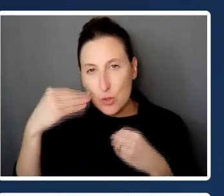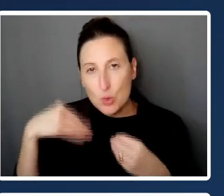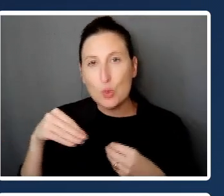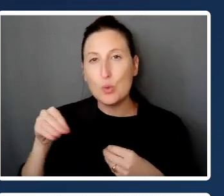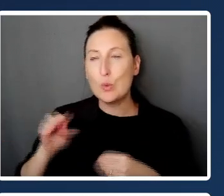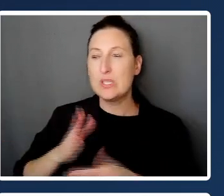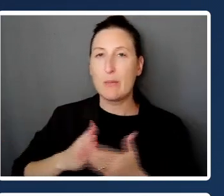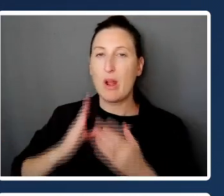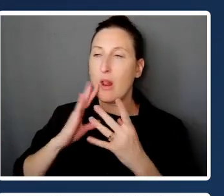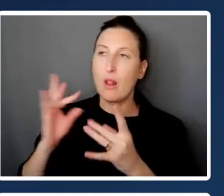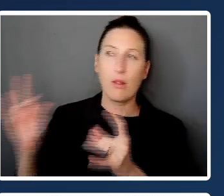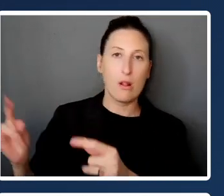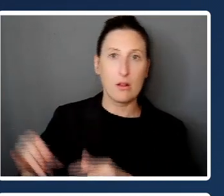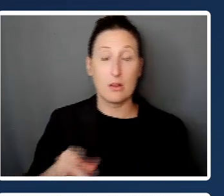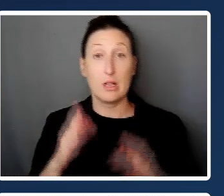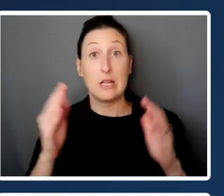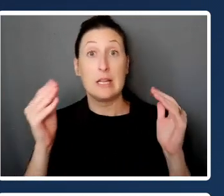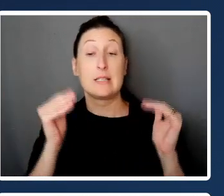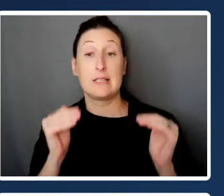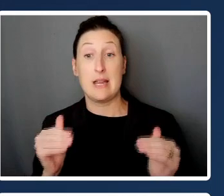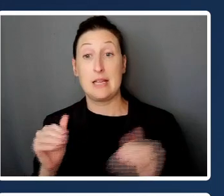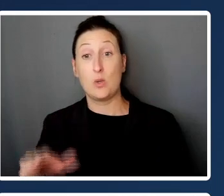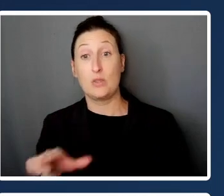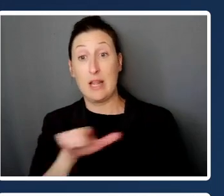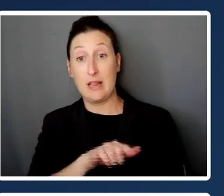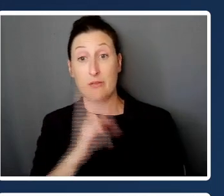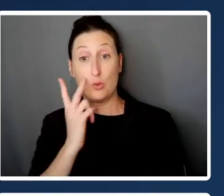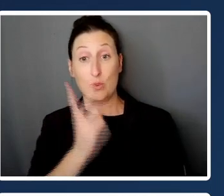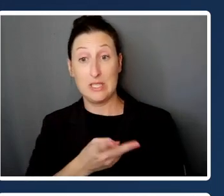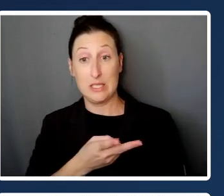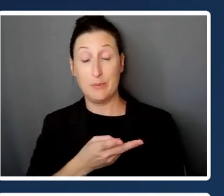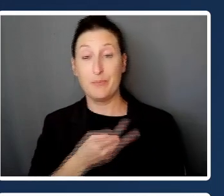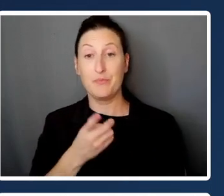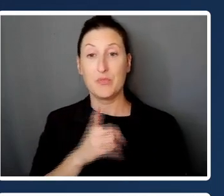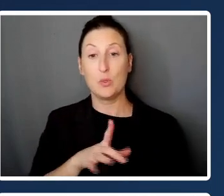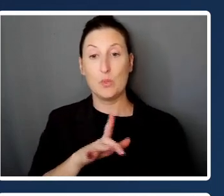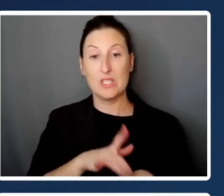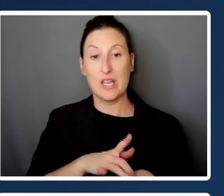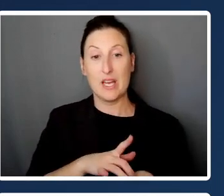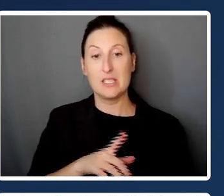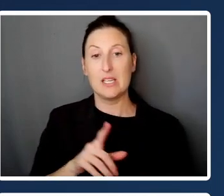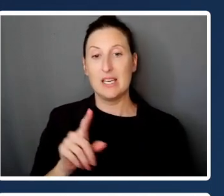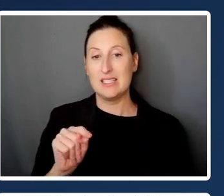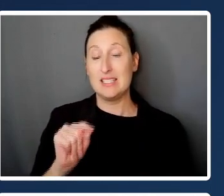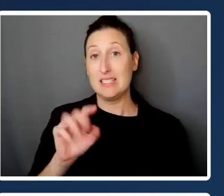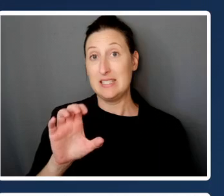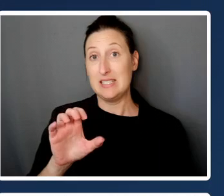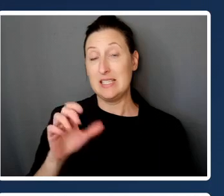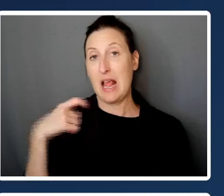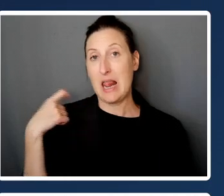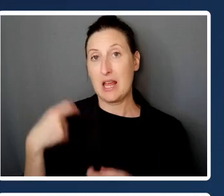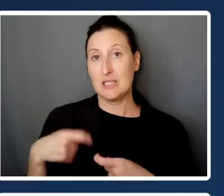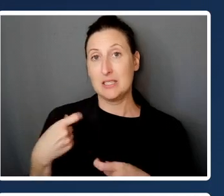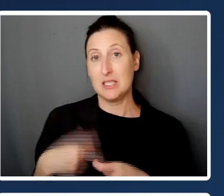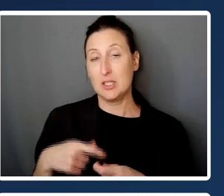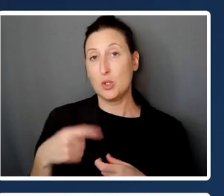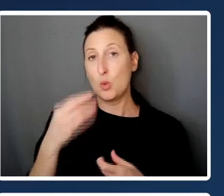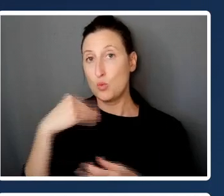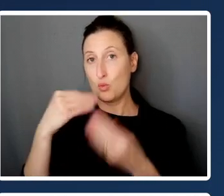Our next step on the left there, we went to TC Latino Grocery store. So, this is a Latin American